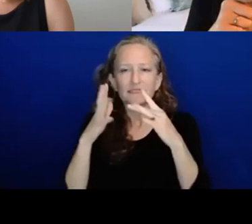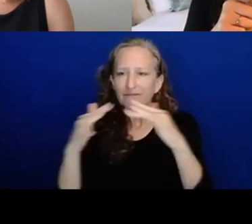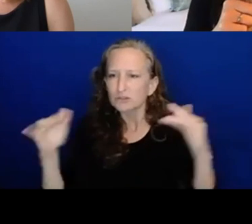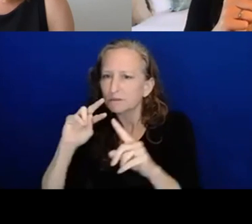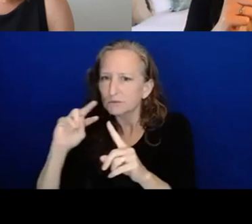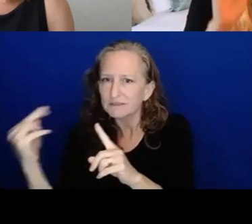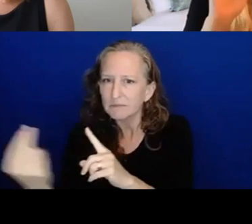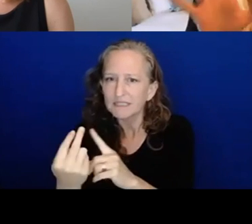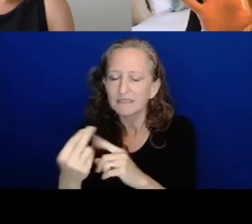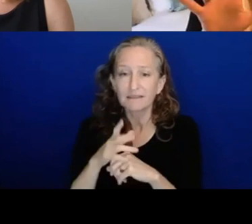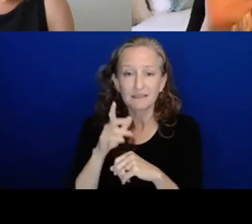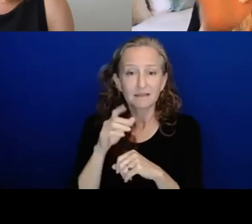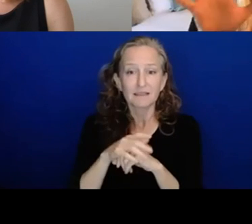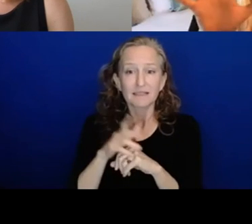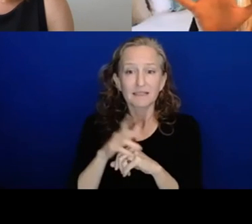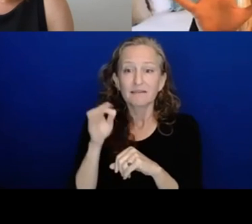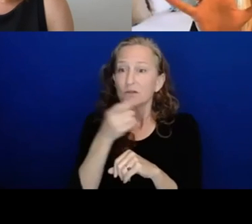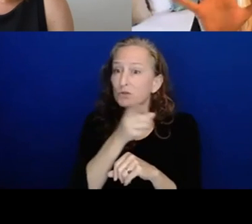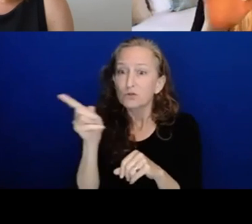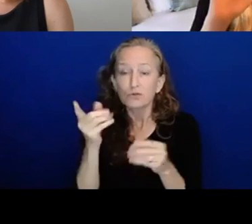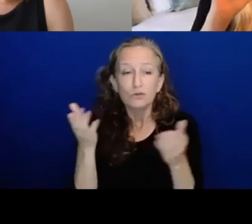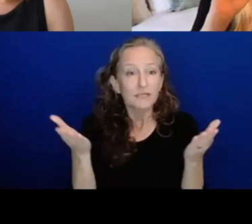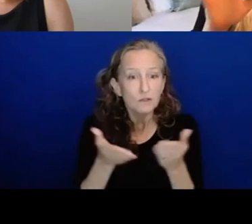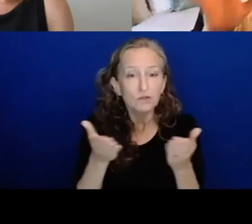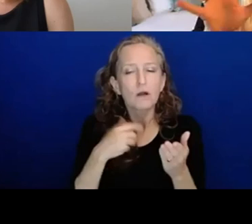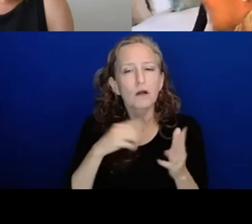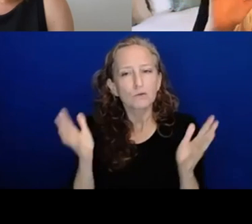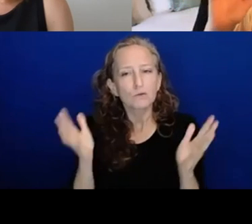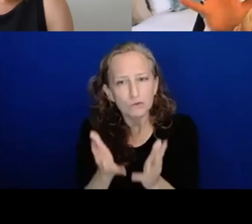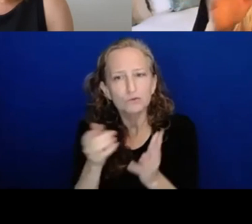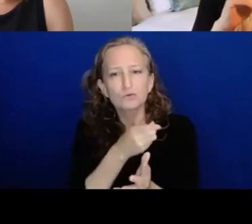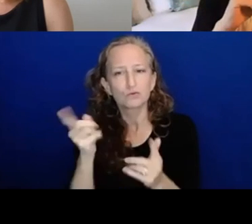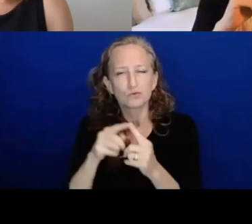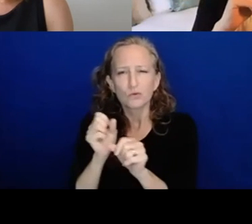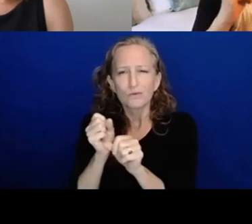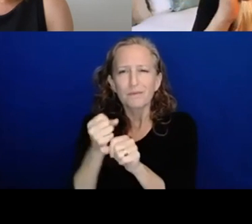you to make five connections today. Make five connections between people who either have